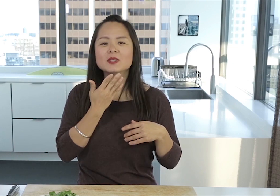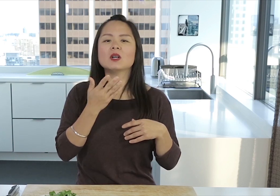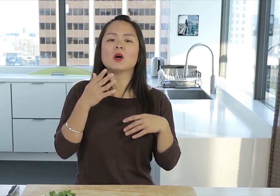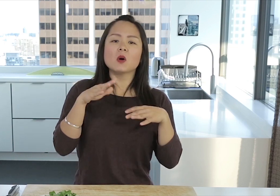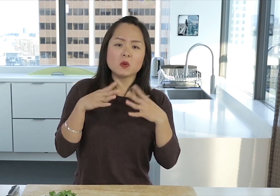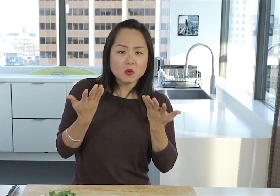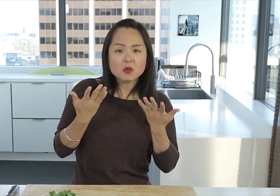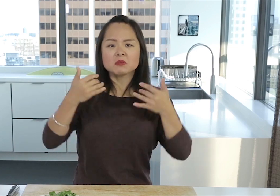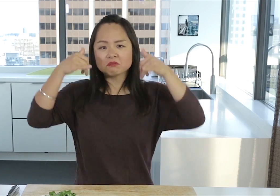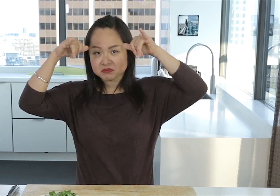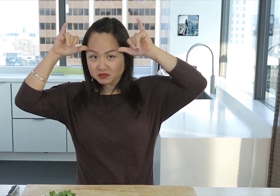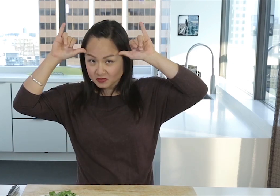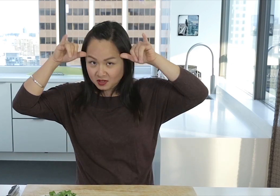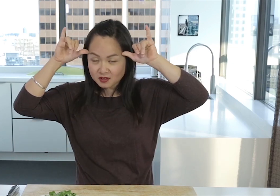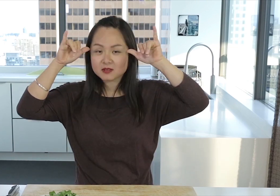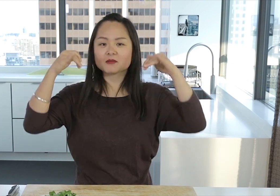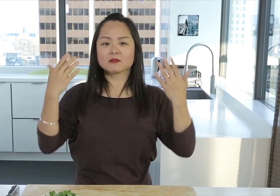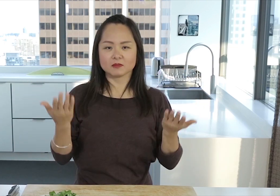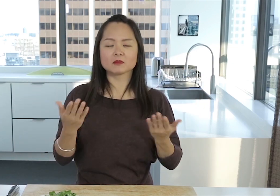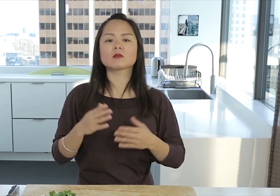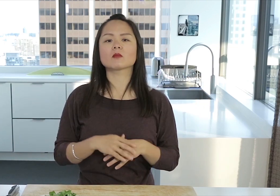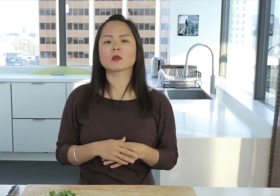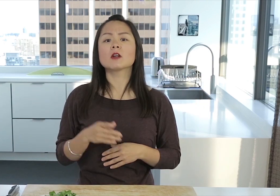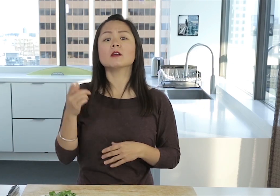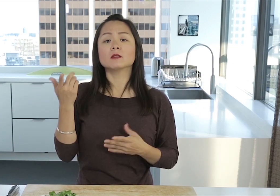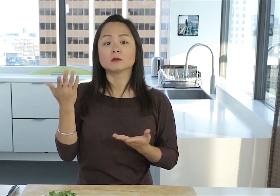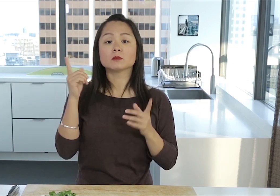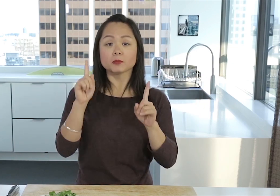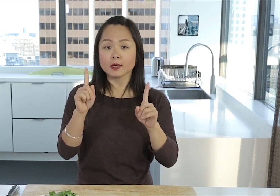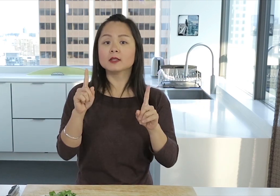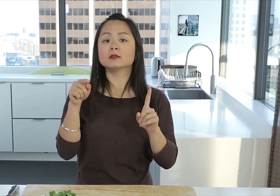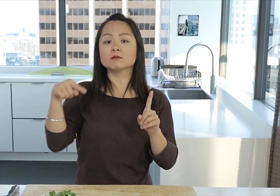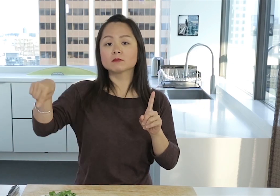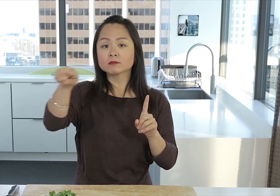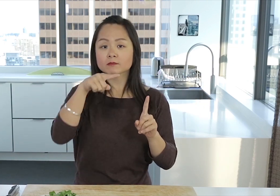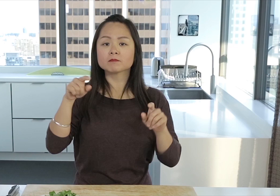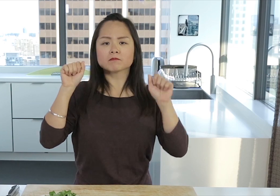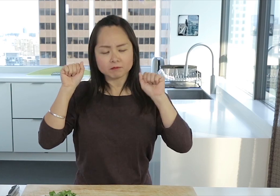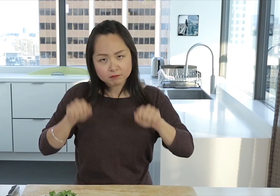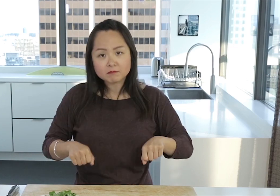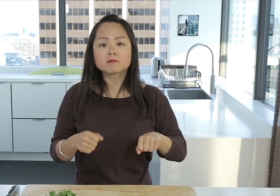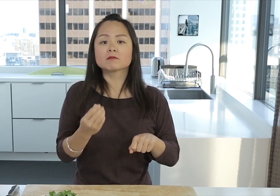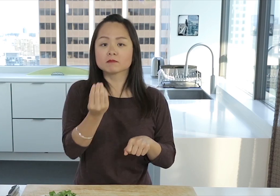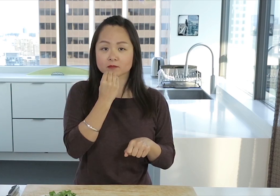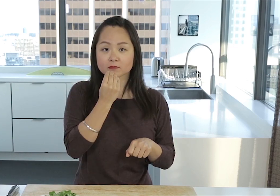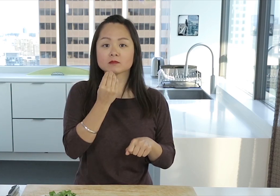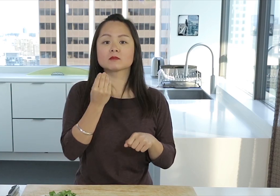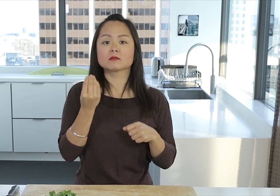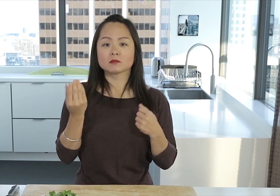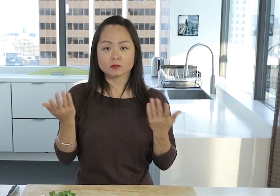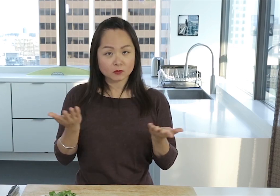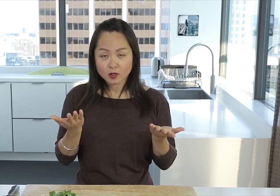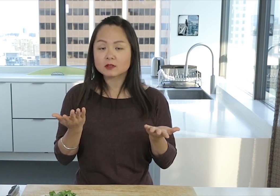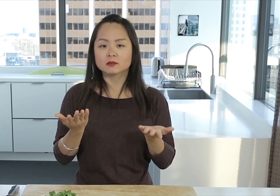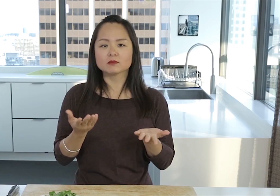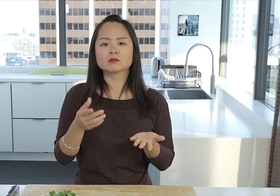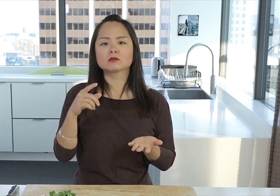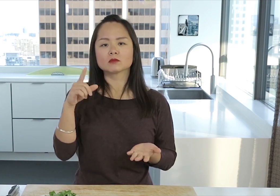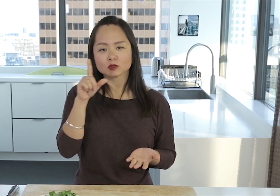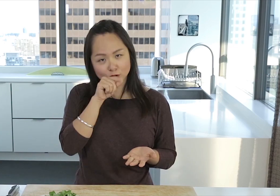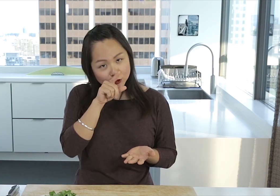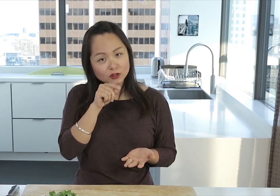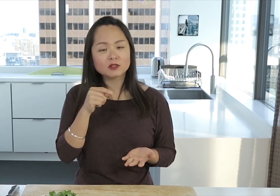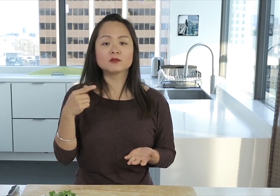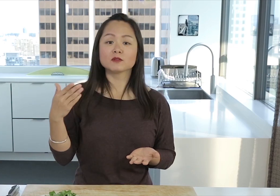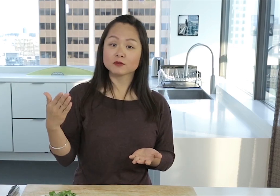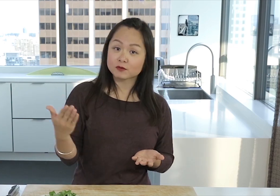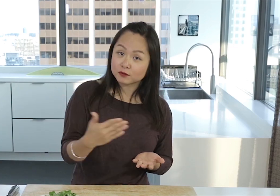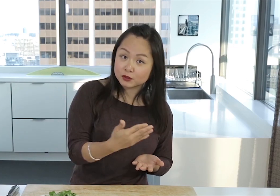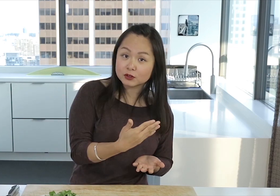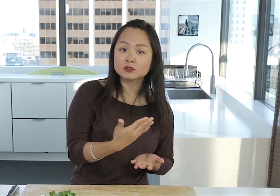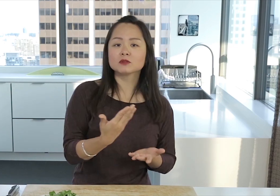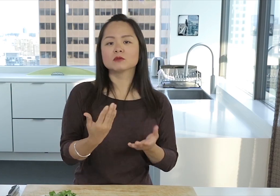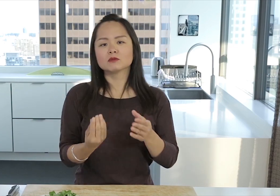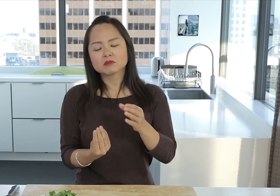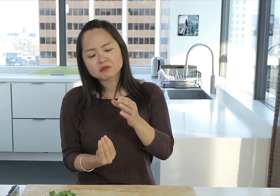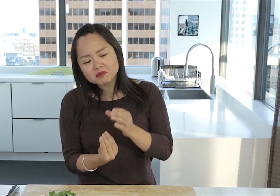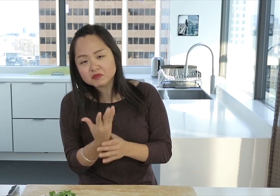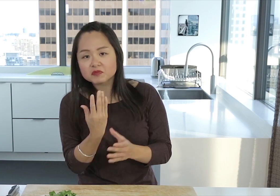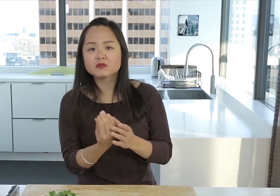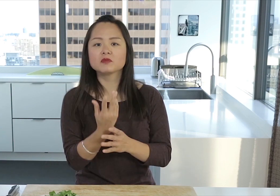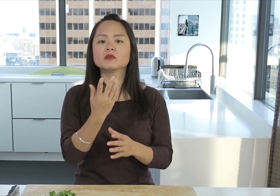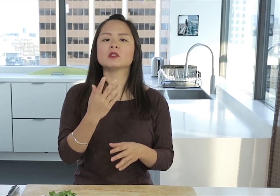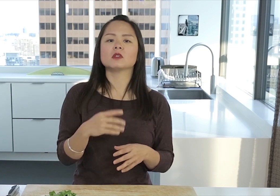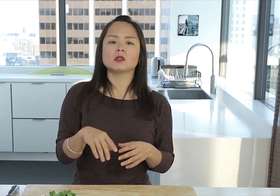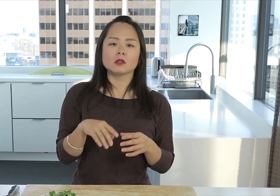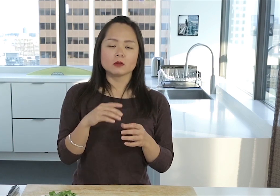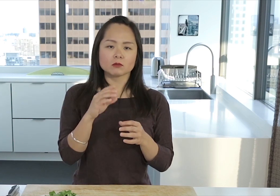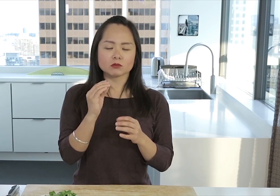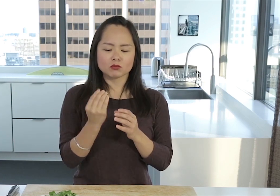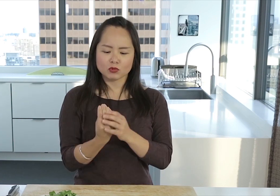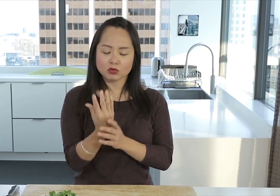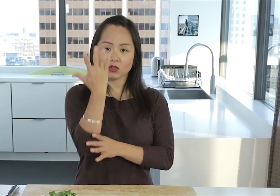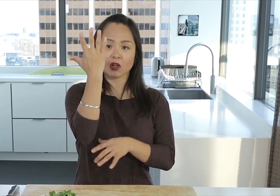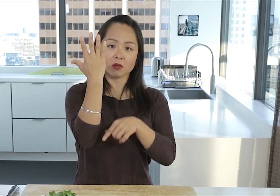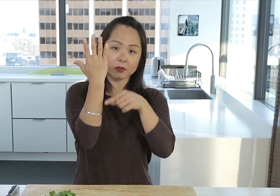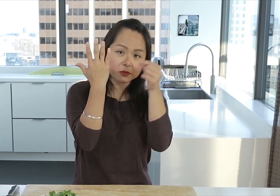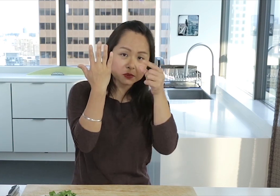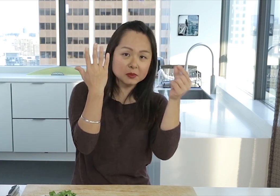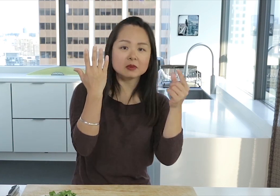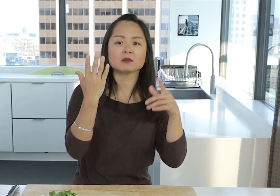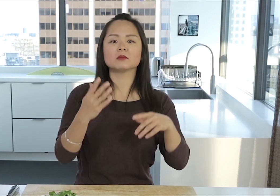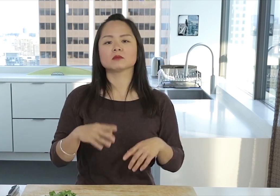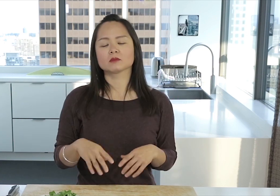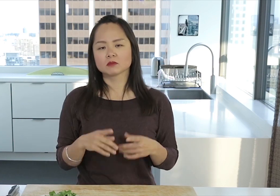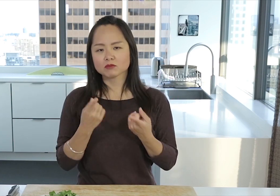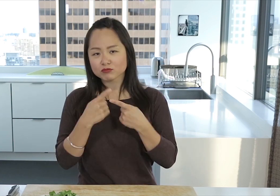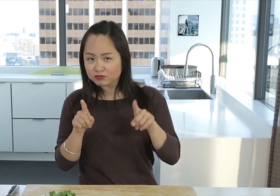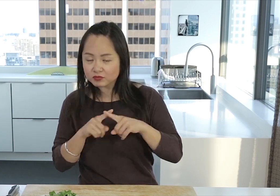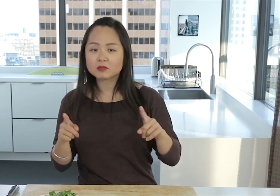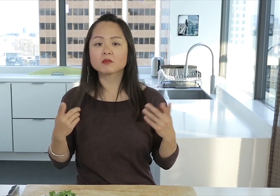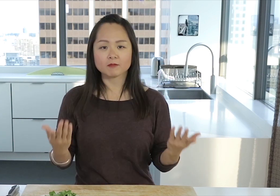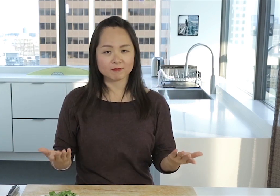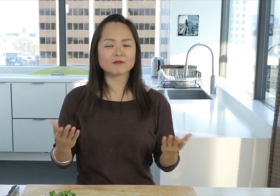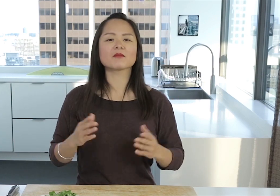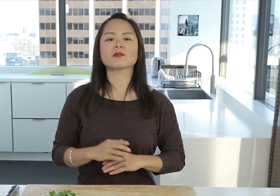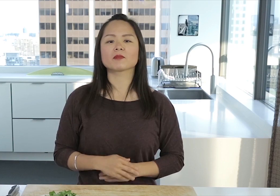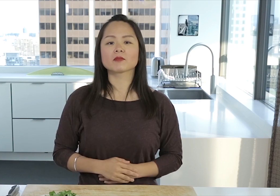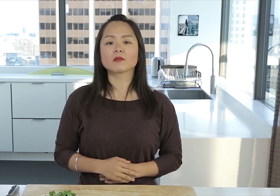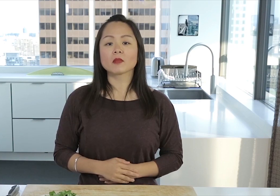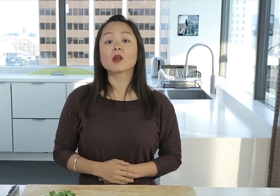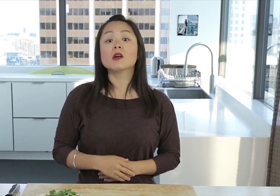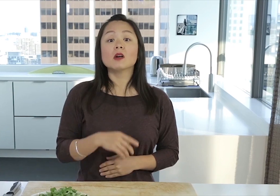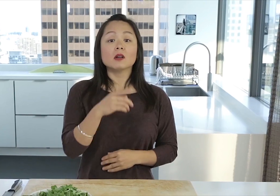fat – such as sweets and red meat. Instead they may eat white meat and more vegetables and raw grains.